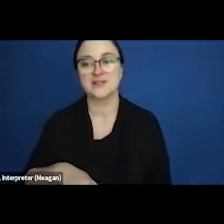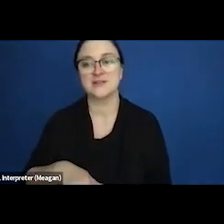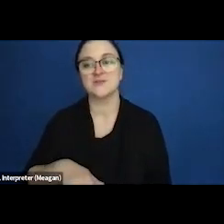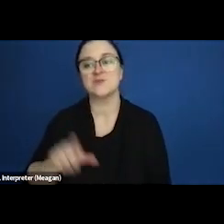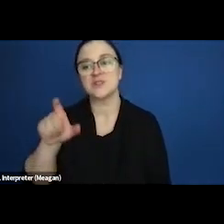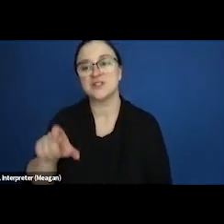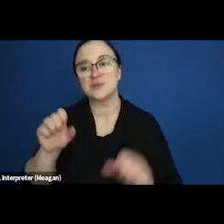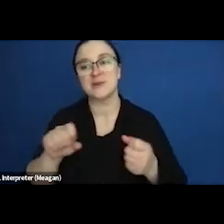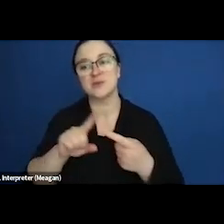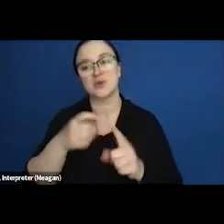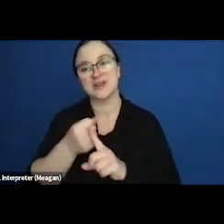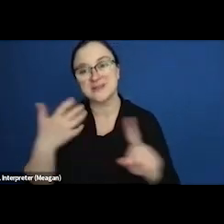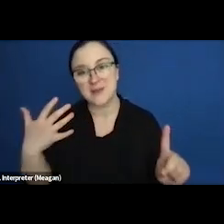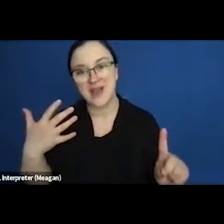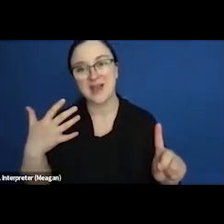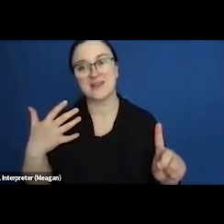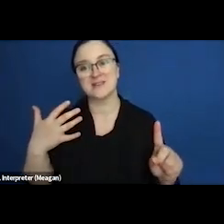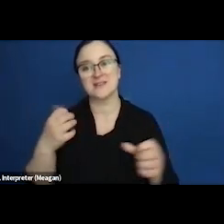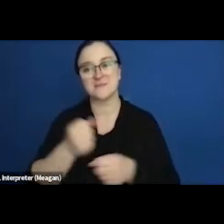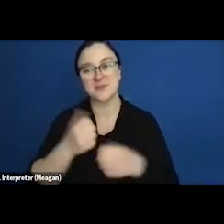in our service delivery for accessibility